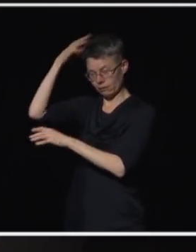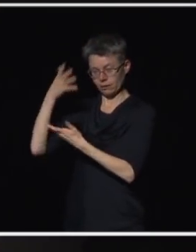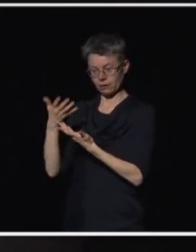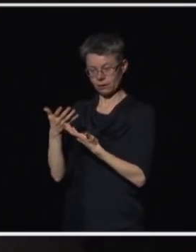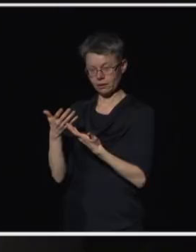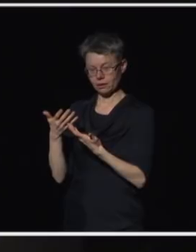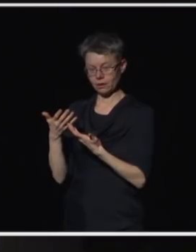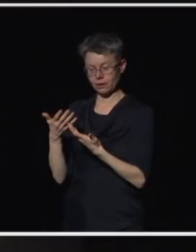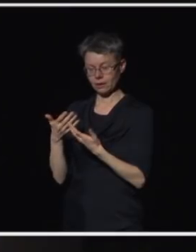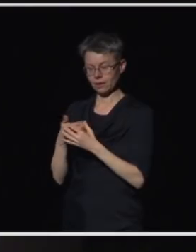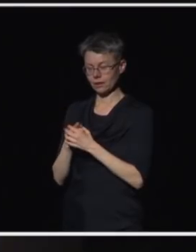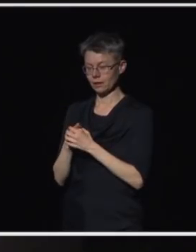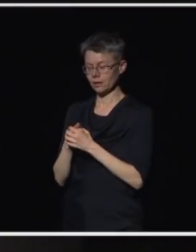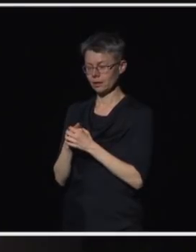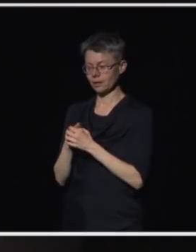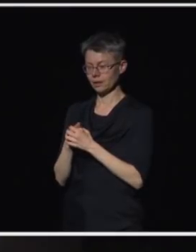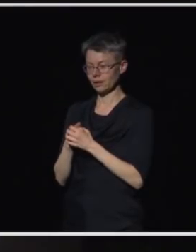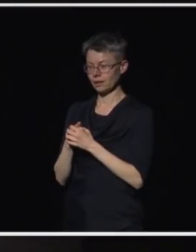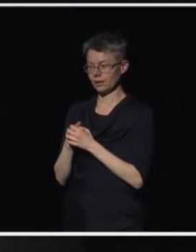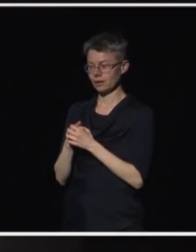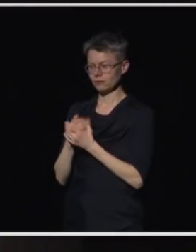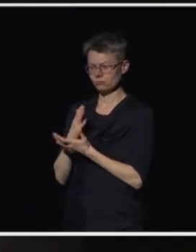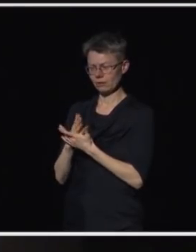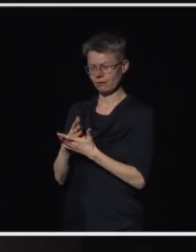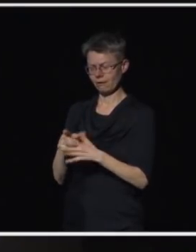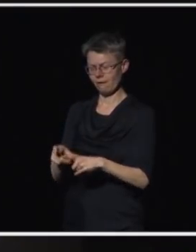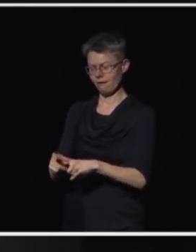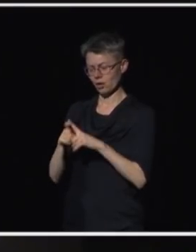And so it's very hard to accept that some portion